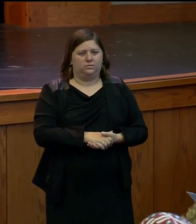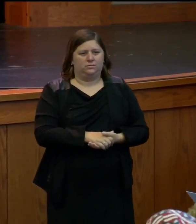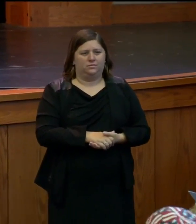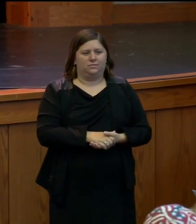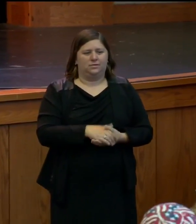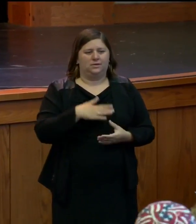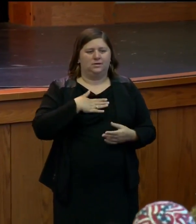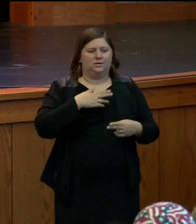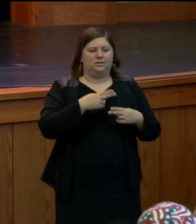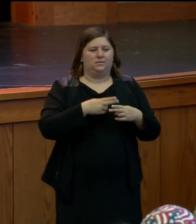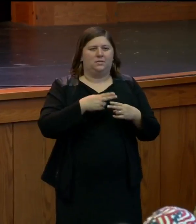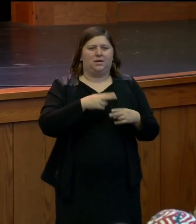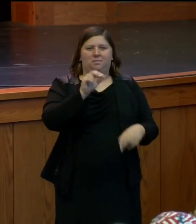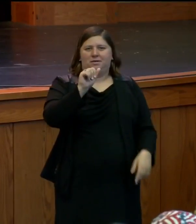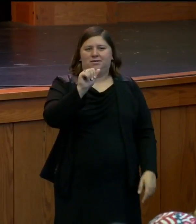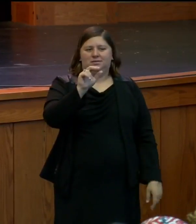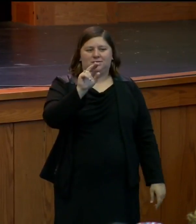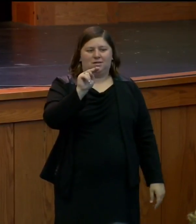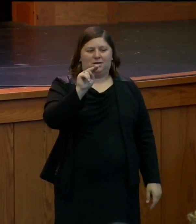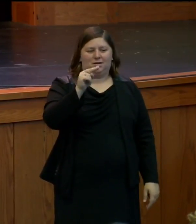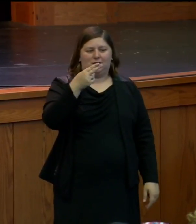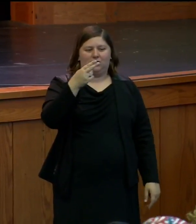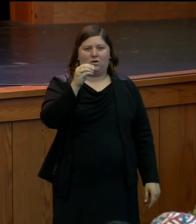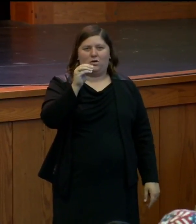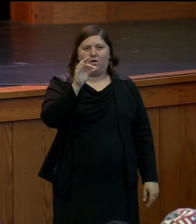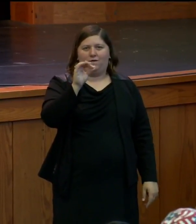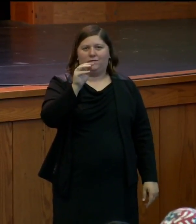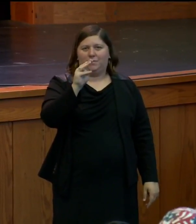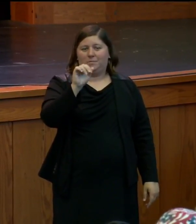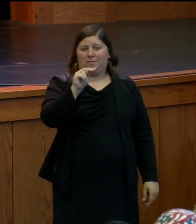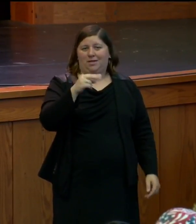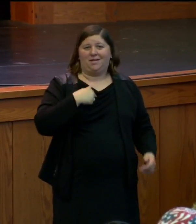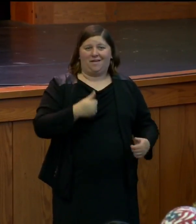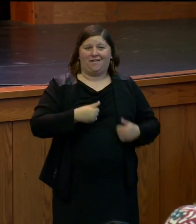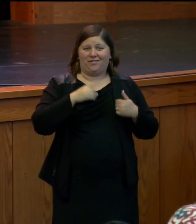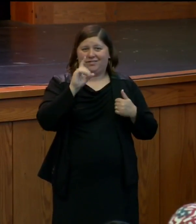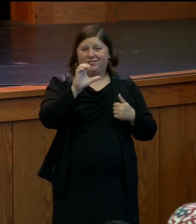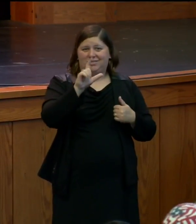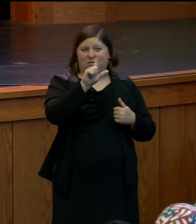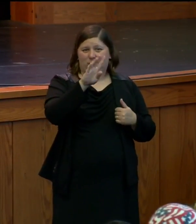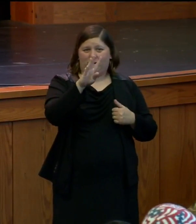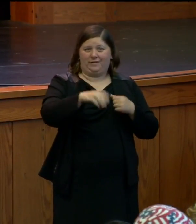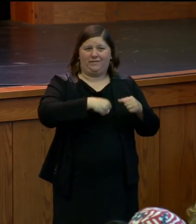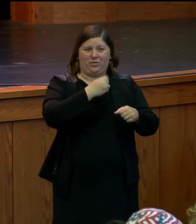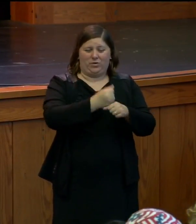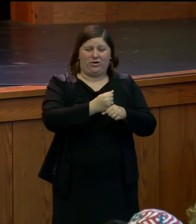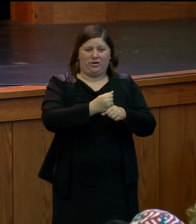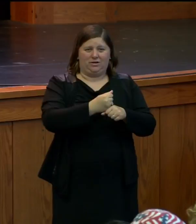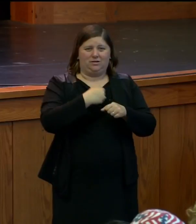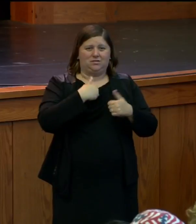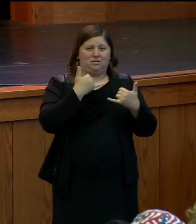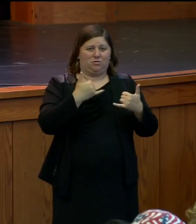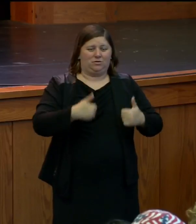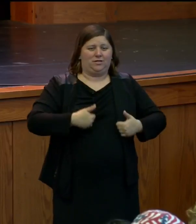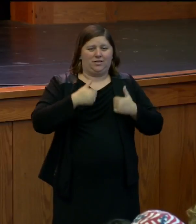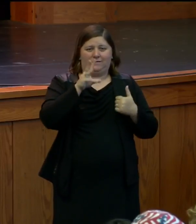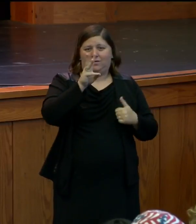MY NAME IS ANN HOFFMAN AND I'VE LIVED IN D.C. FOR 24 HOURS. I'M CURRENTLY A RESIDENT OF WARD 1.